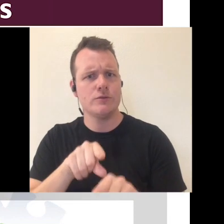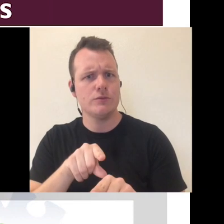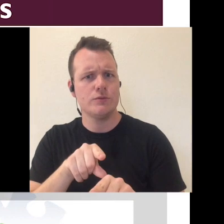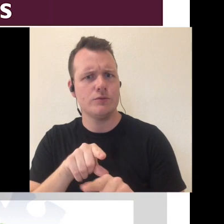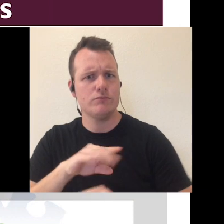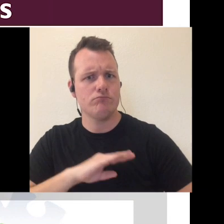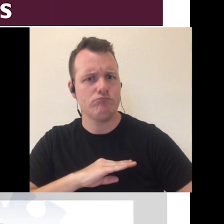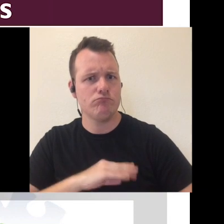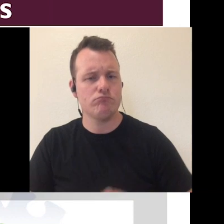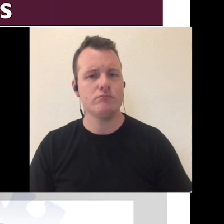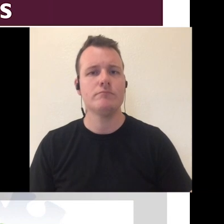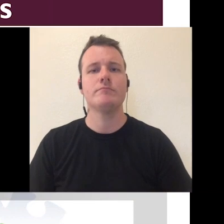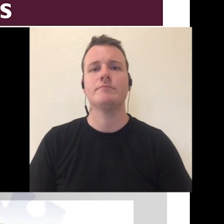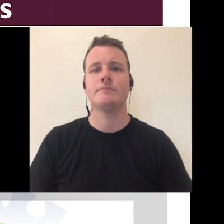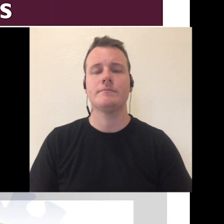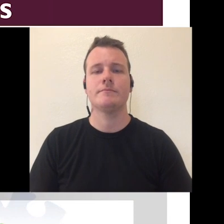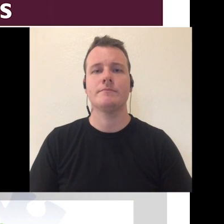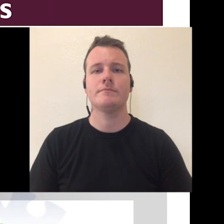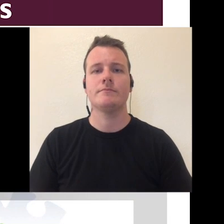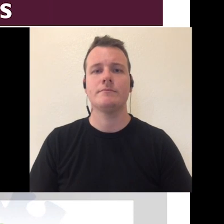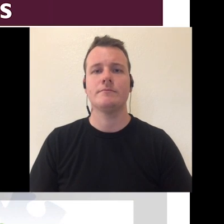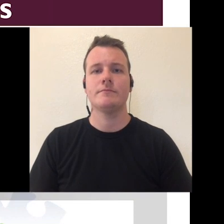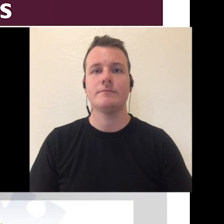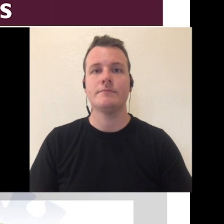hope that answers the question.